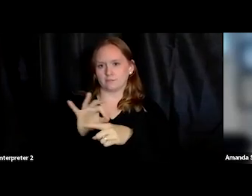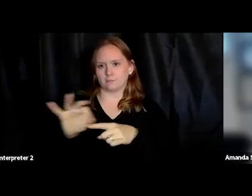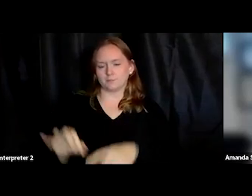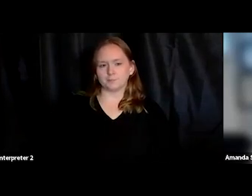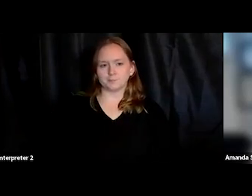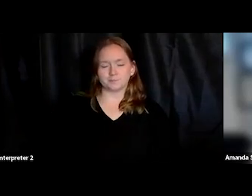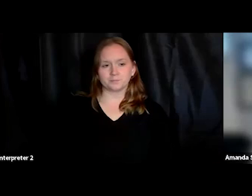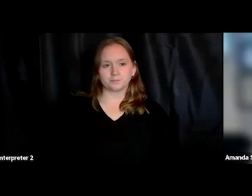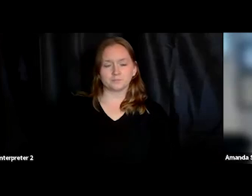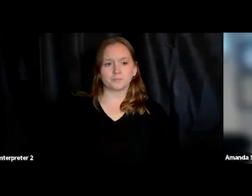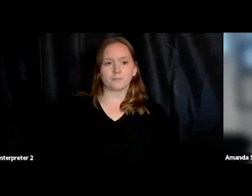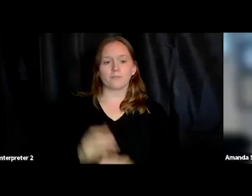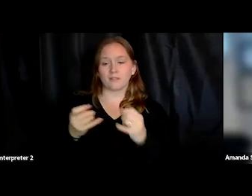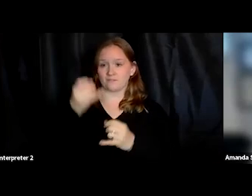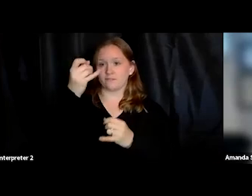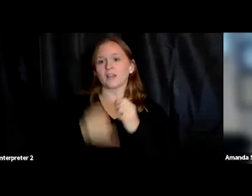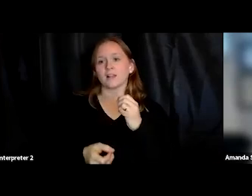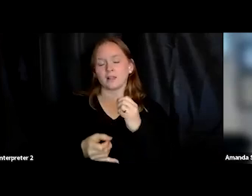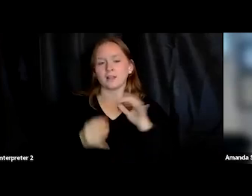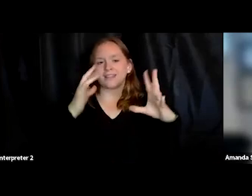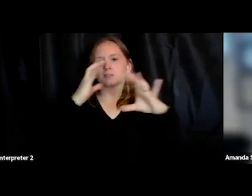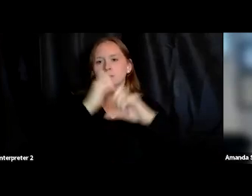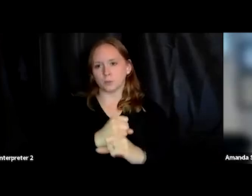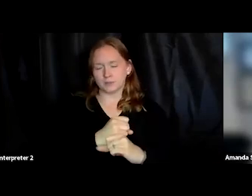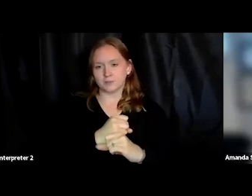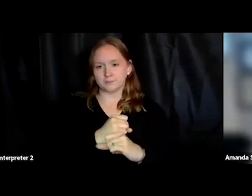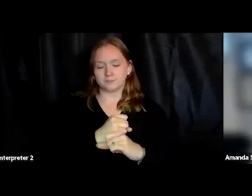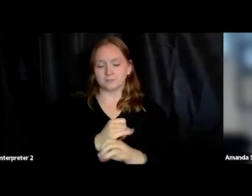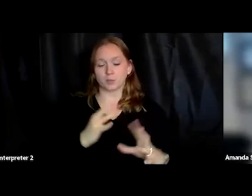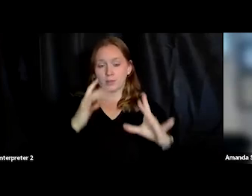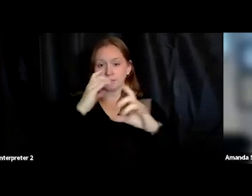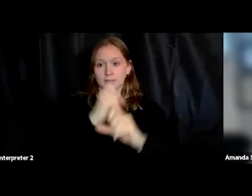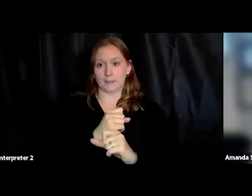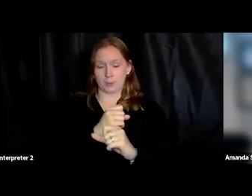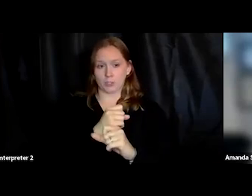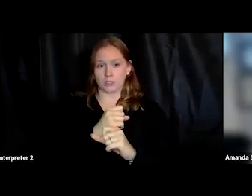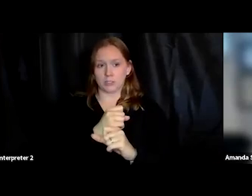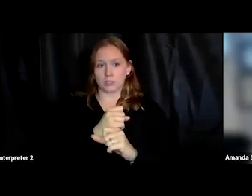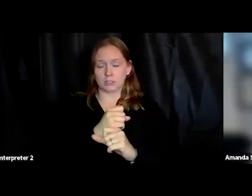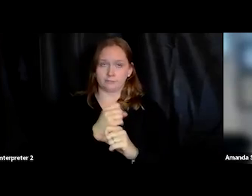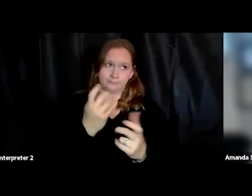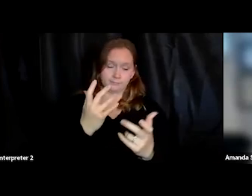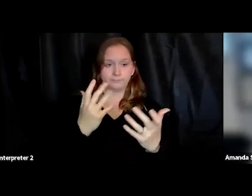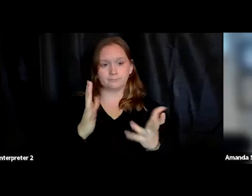And then finally, the summary. So in the summary, we do not want to present any new information.